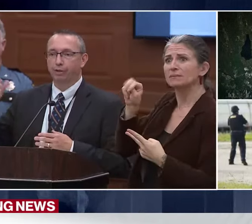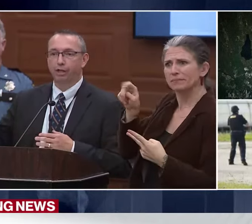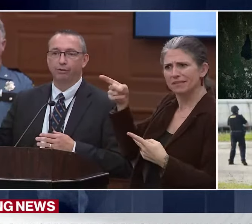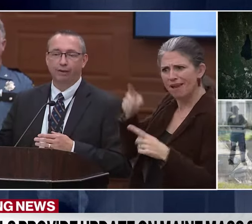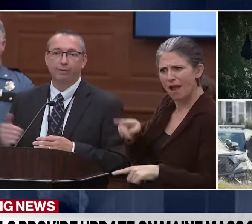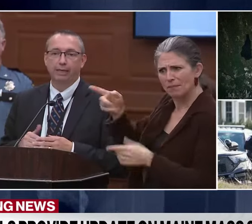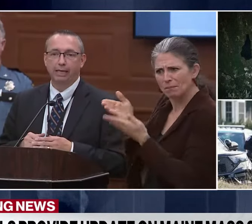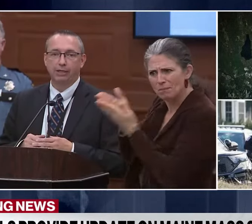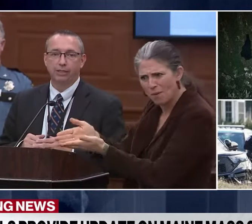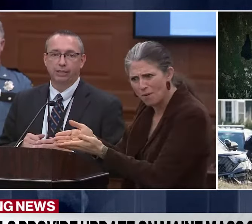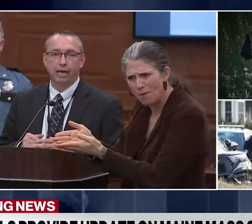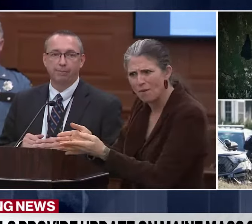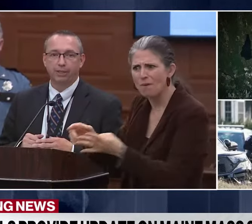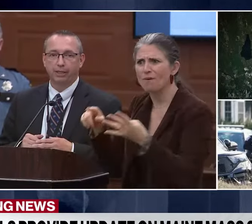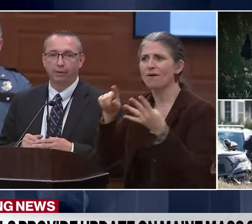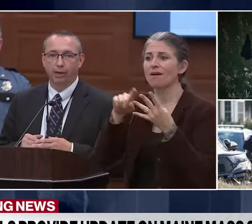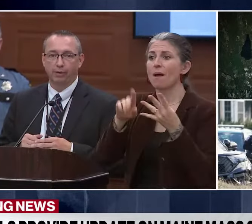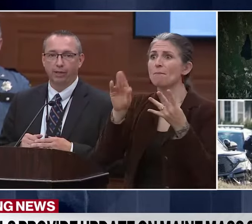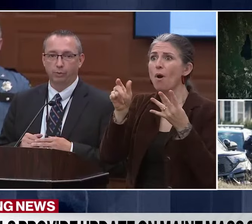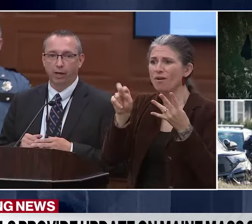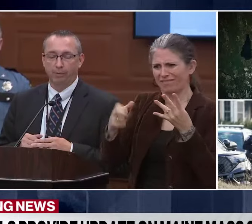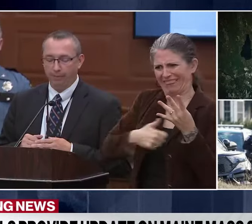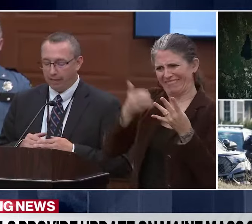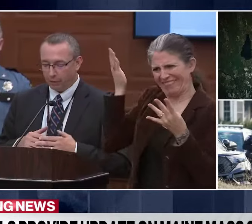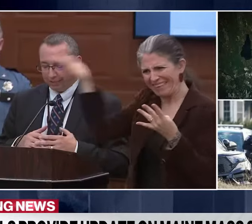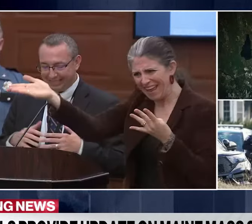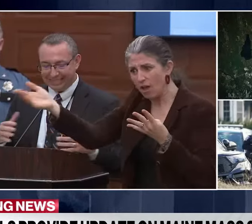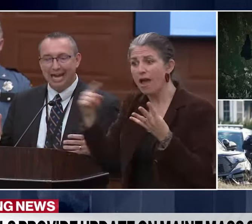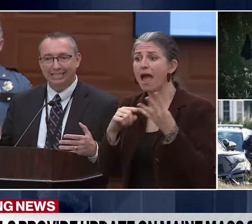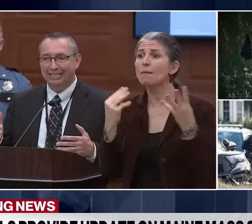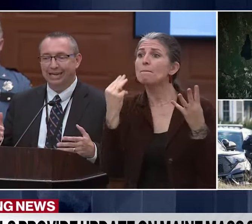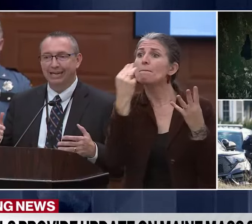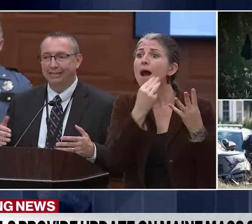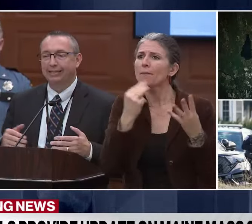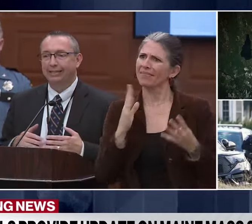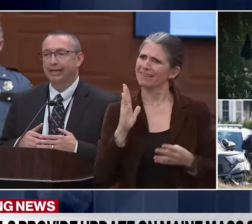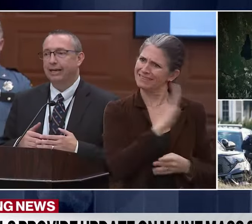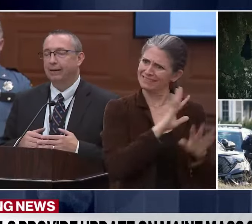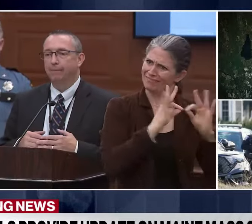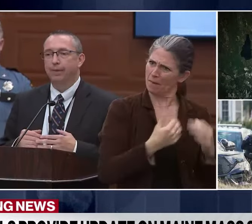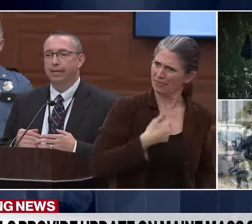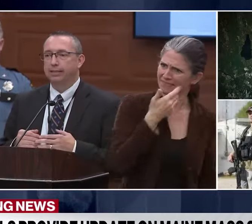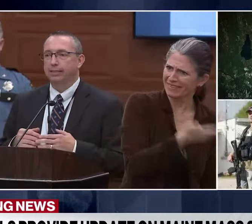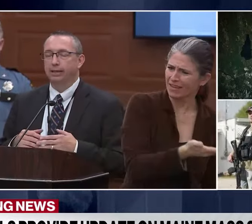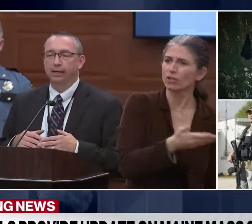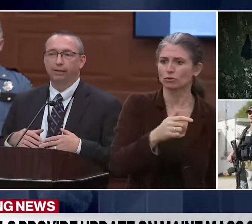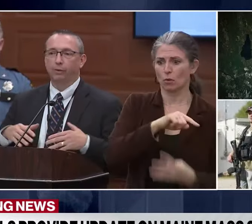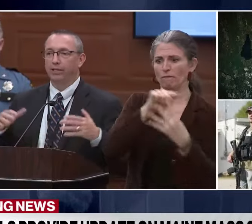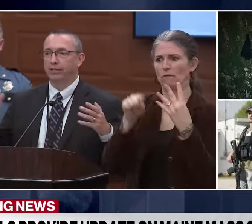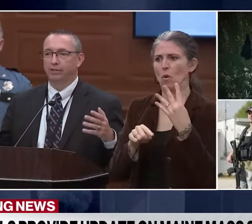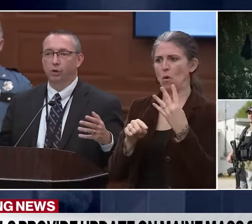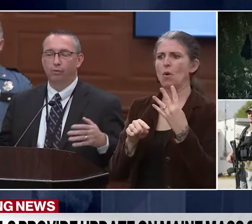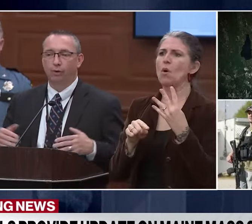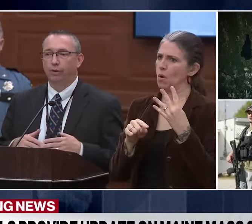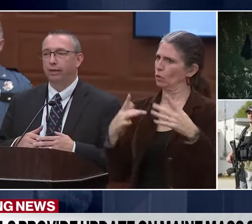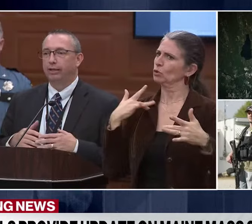TALKED ABOUT, AND THEN YOU HAVE LISBON, LISBON, WITH BOAT LAUNCH. BOWDEN, WHERE THE SUSPECT LIVE IN MONMOUTH.